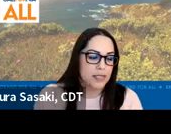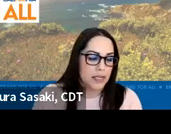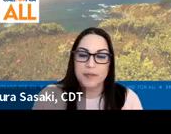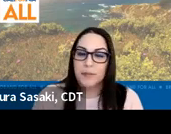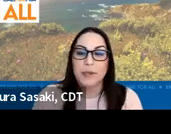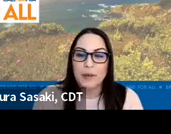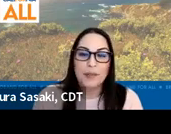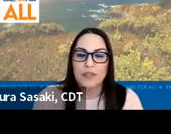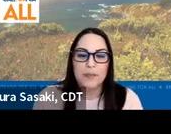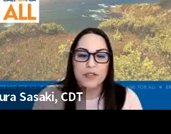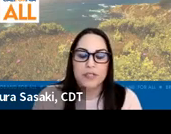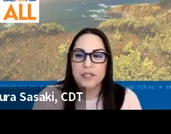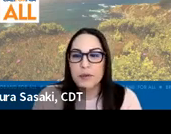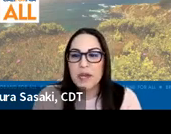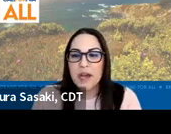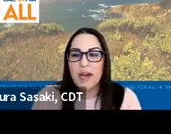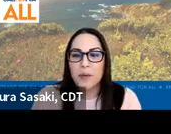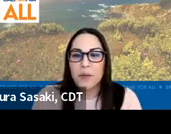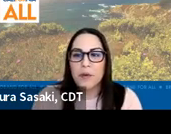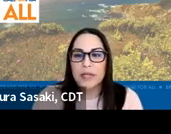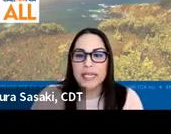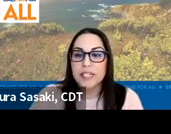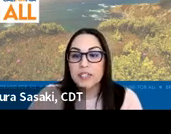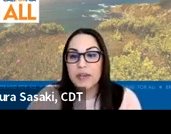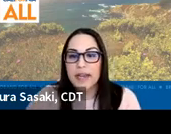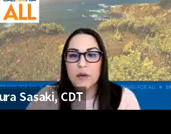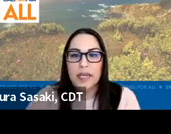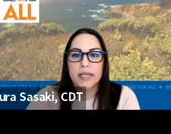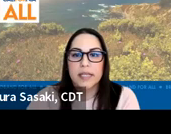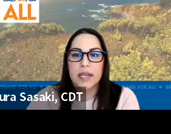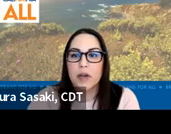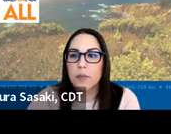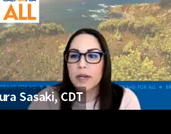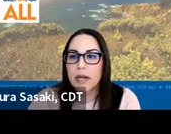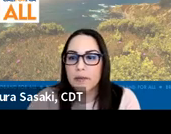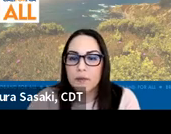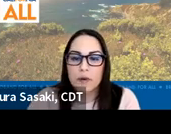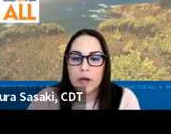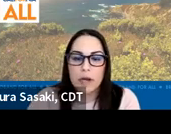not simply going through the motion. So what we'd like to do now is kind of open it up for